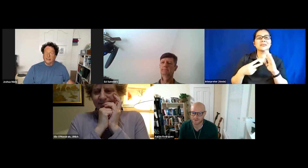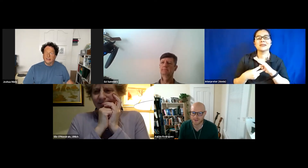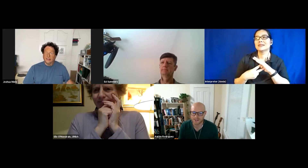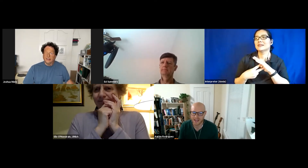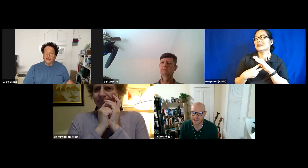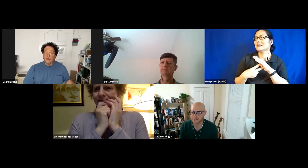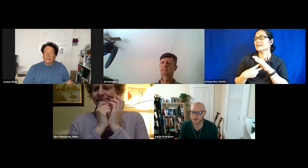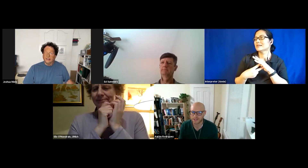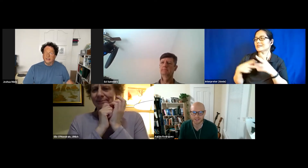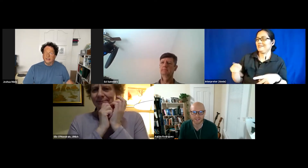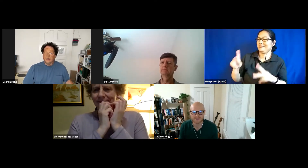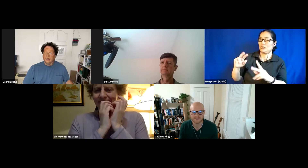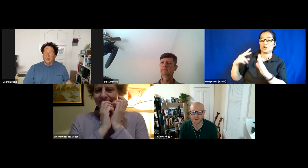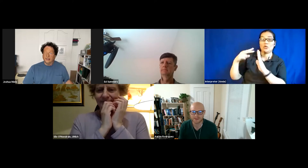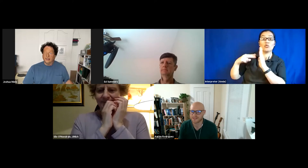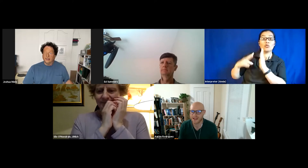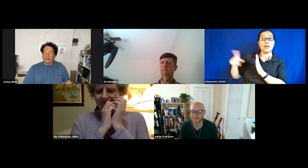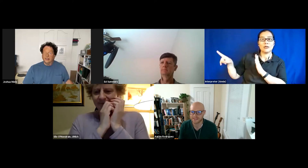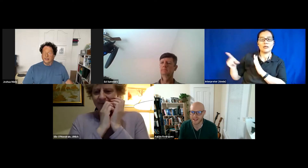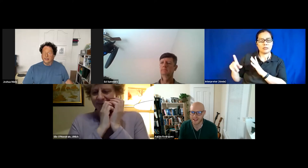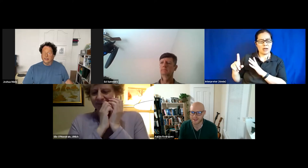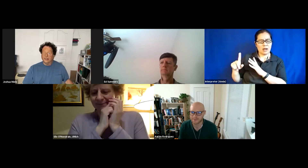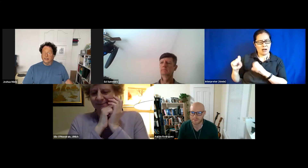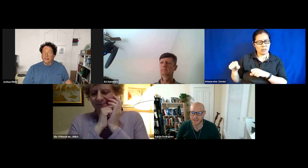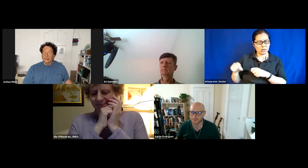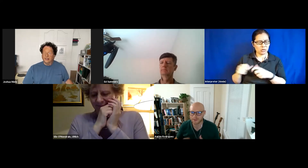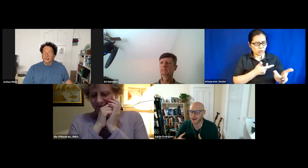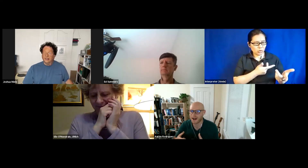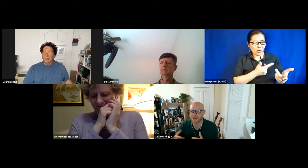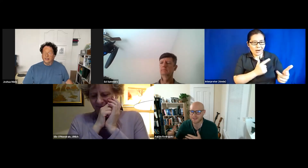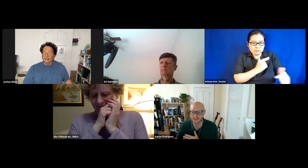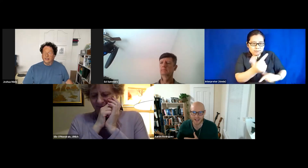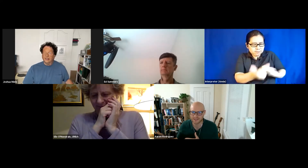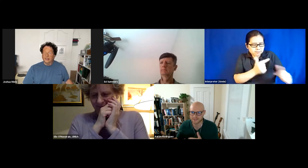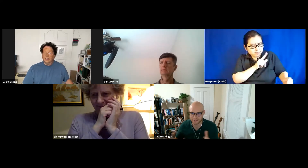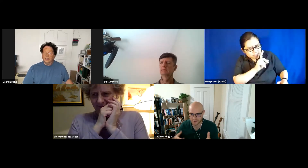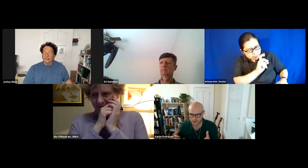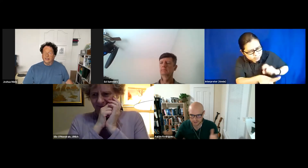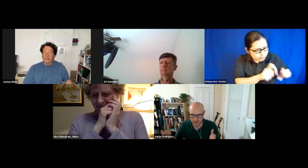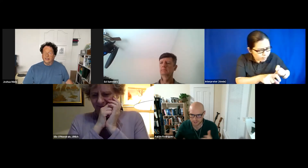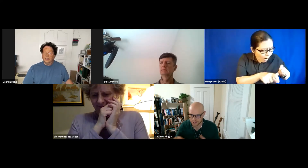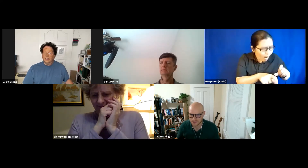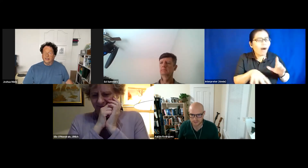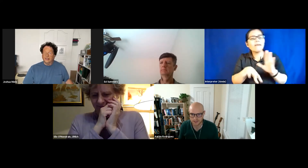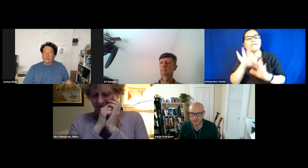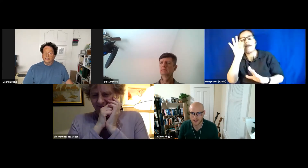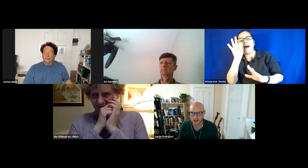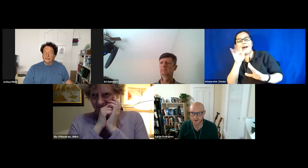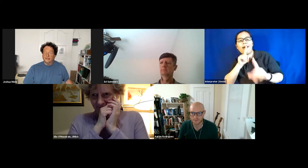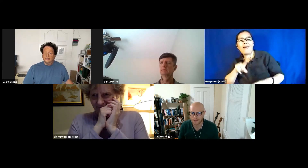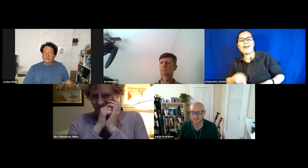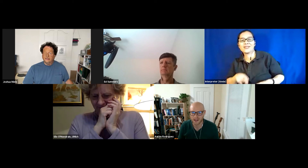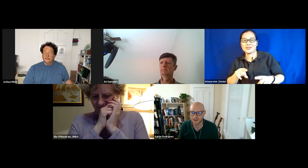reader to ask questions about the text and being able to find the answers to those questions themselves